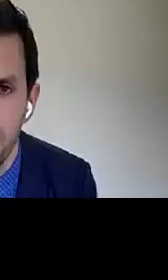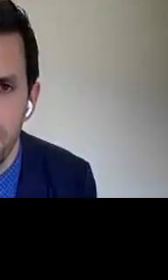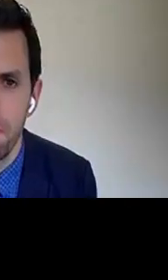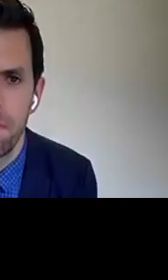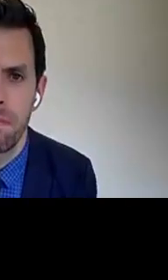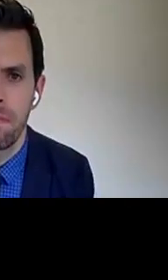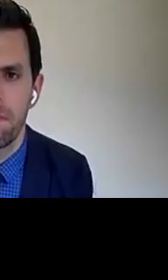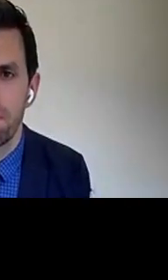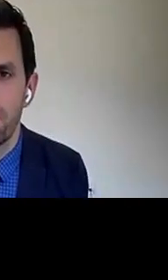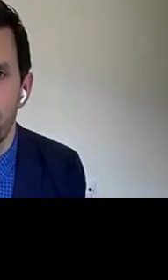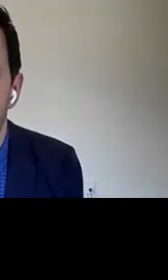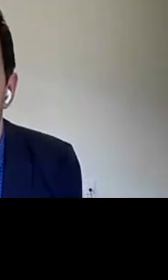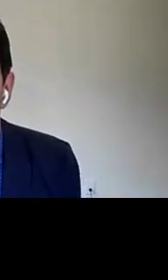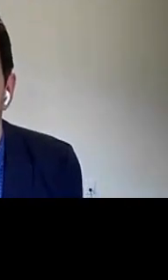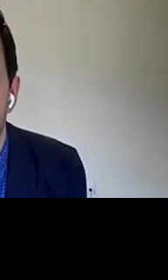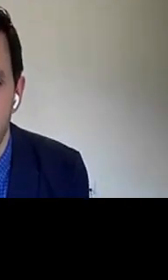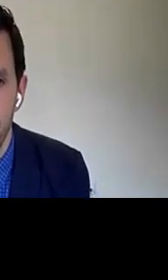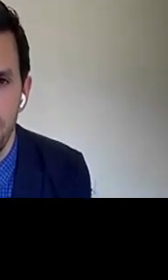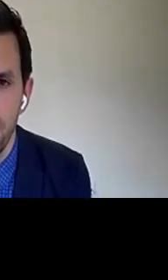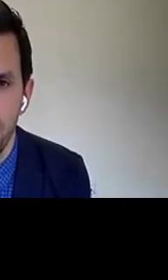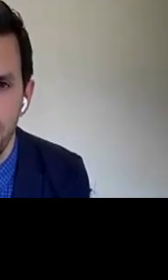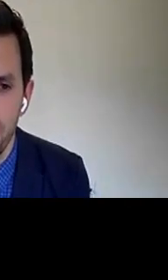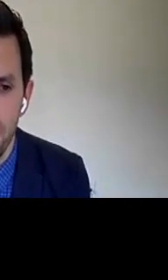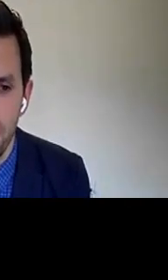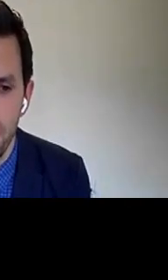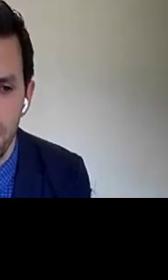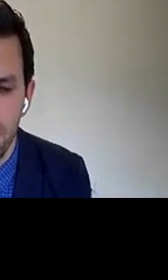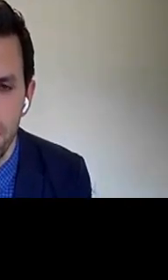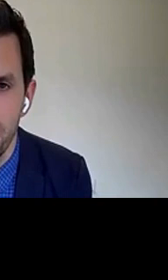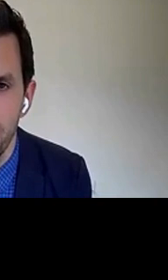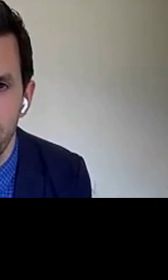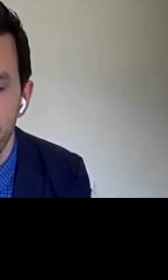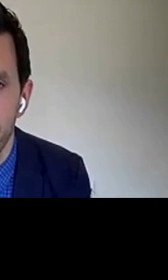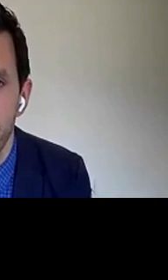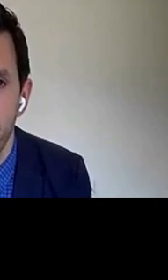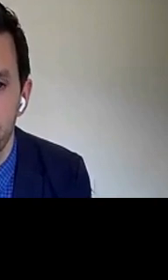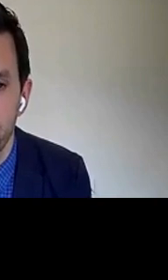correct so we have 10 minutes so please come back and reassemble at 320 for our excellent panel